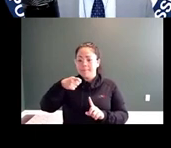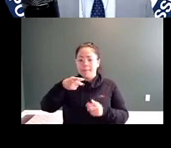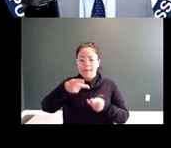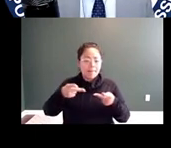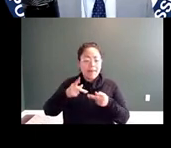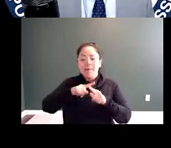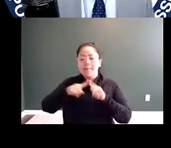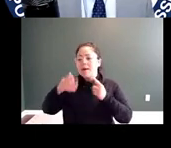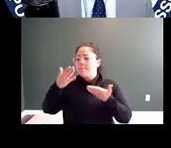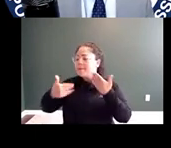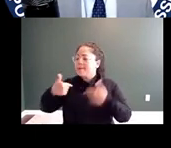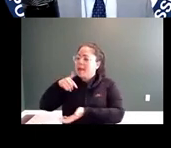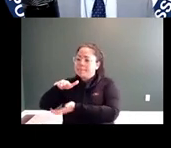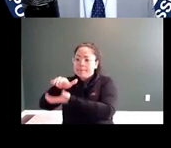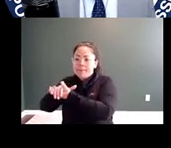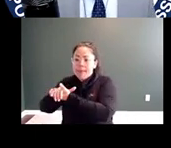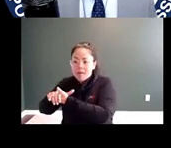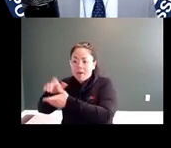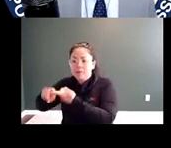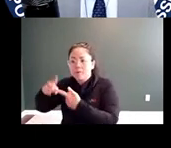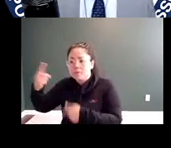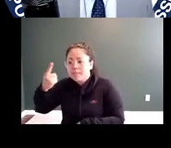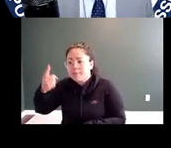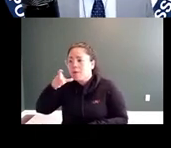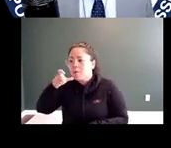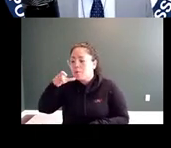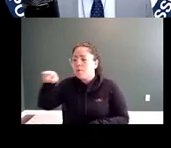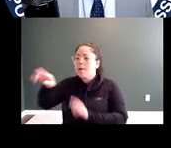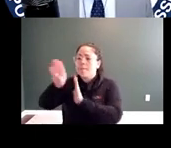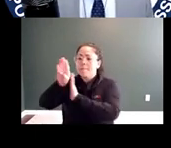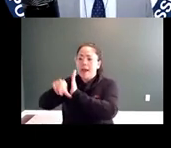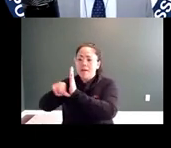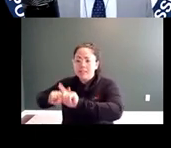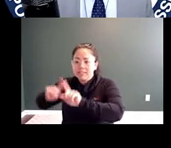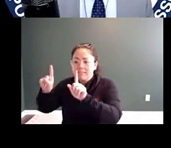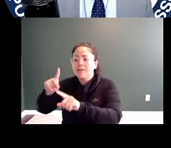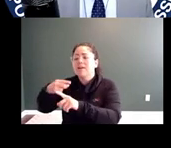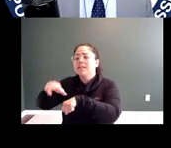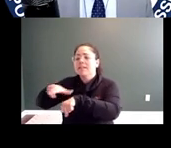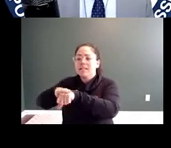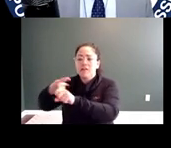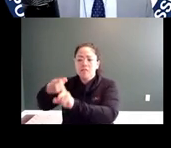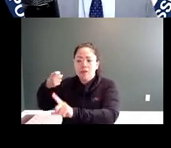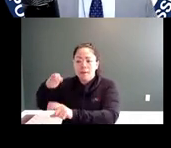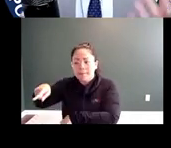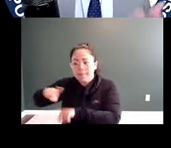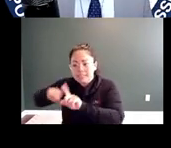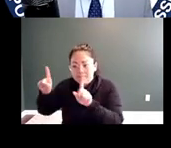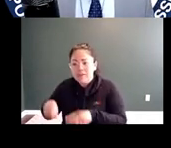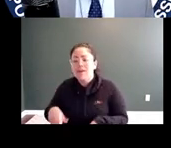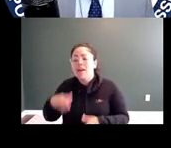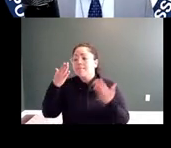So someone who may be married to somebody of a national origin, maybe someone who goes to the same place of worship,